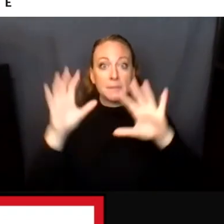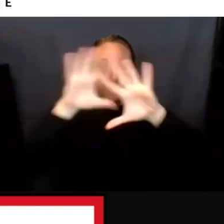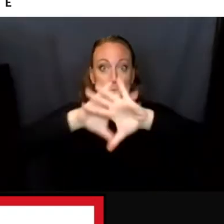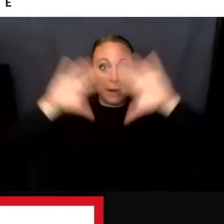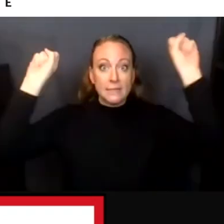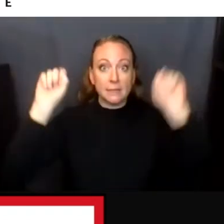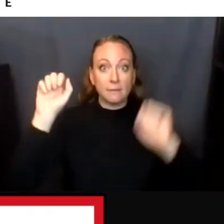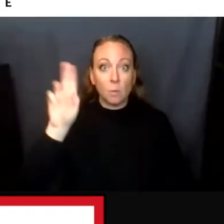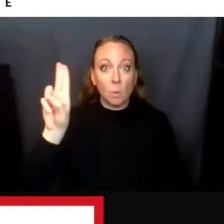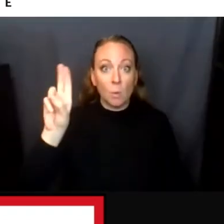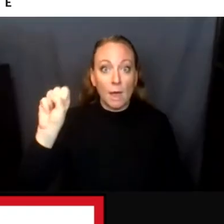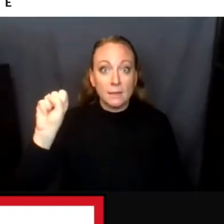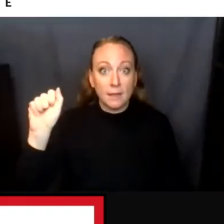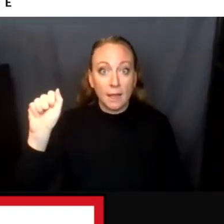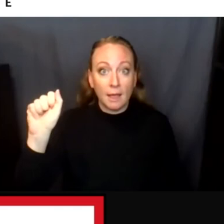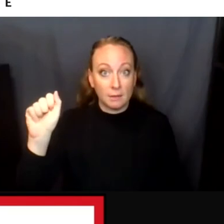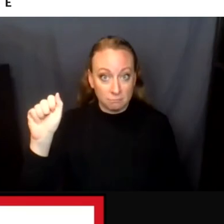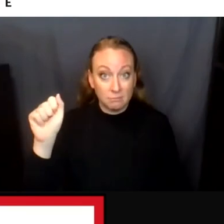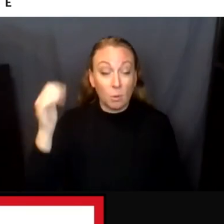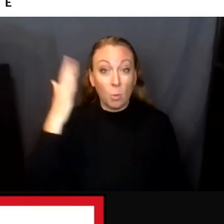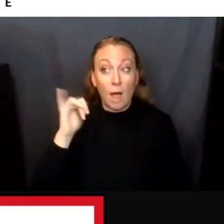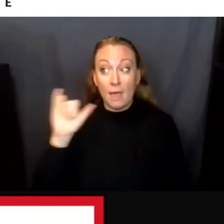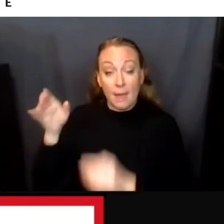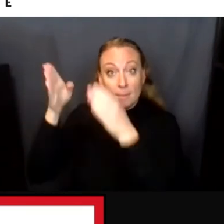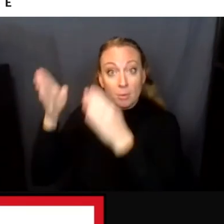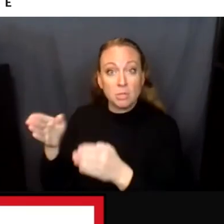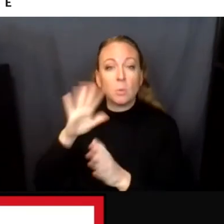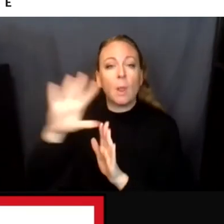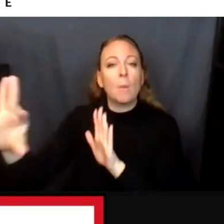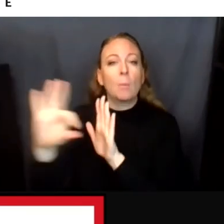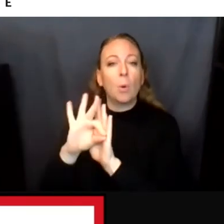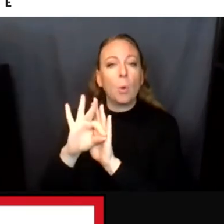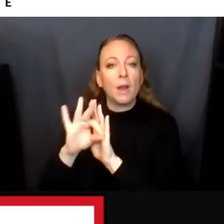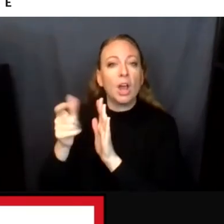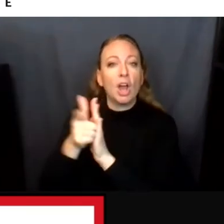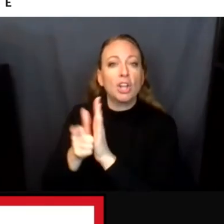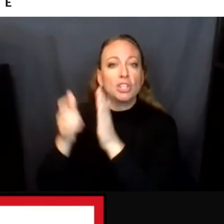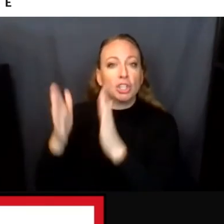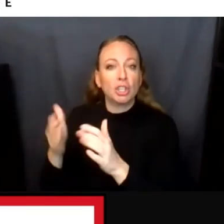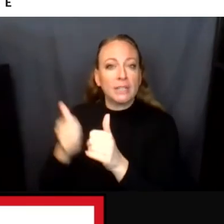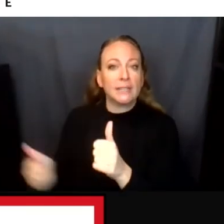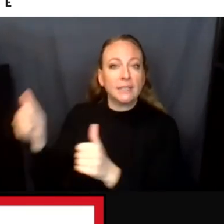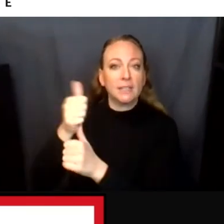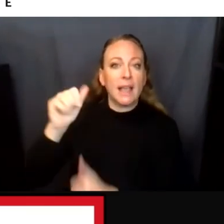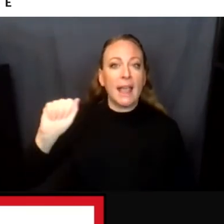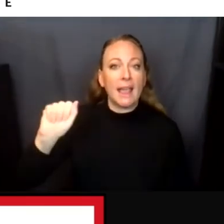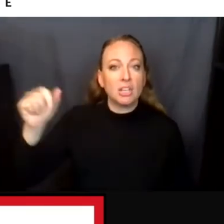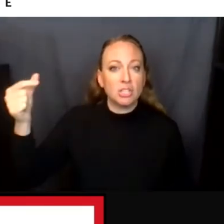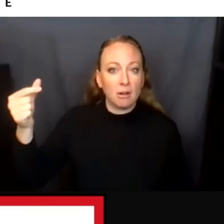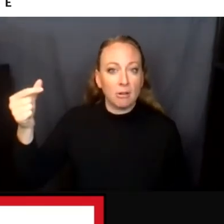because they appoint the attorney general who appoints the head of the civil rights division in the justice department.